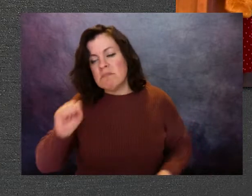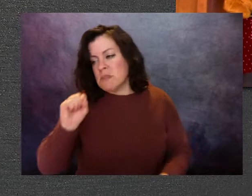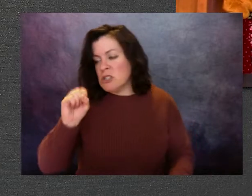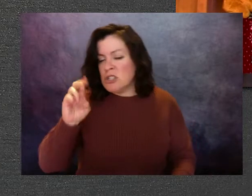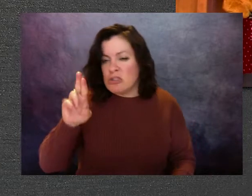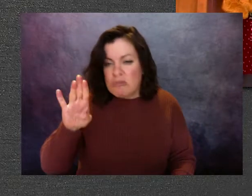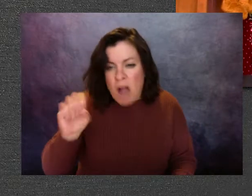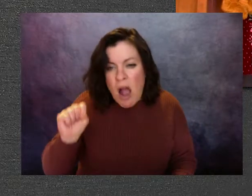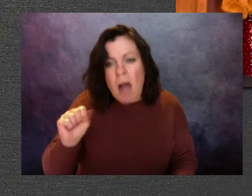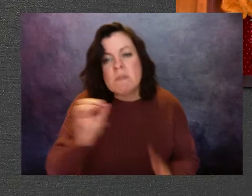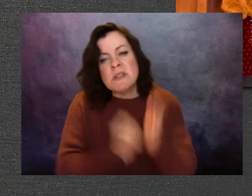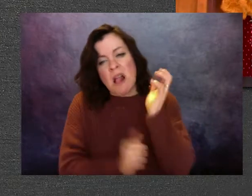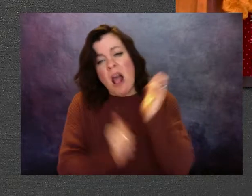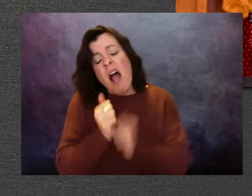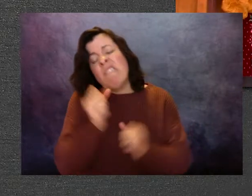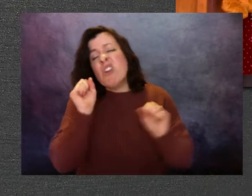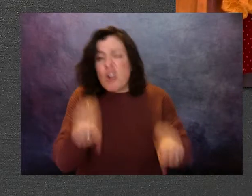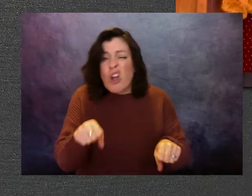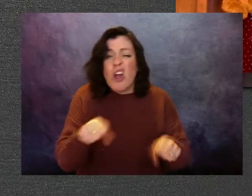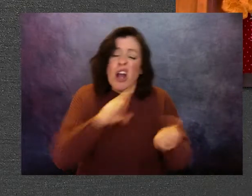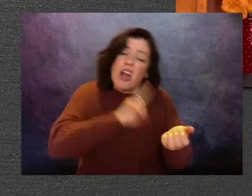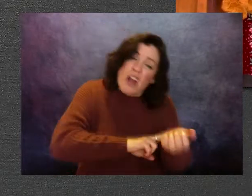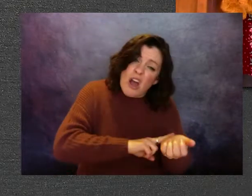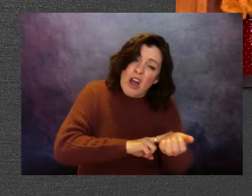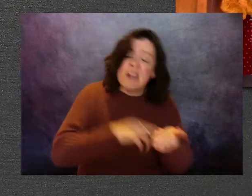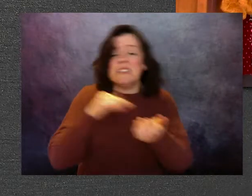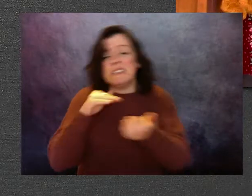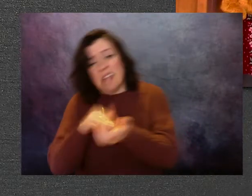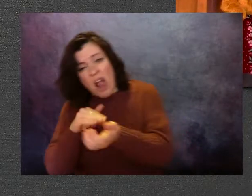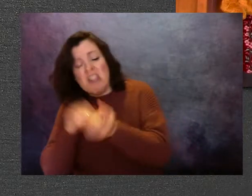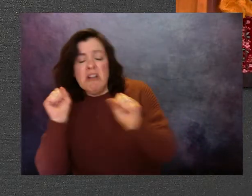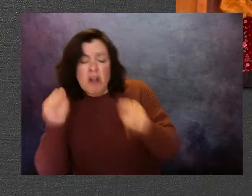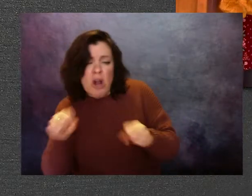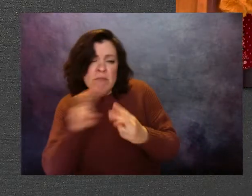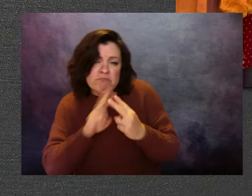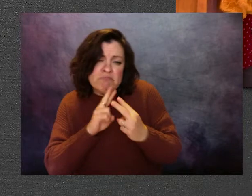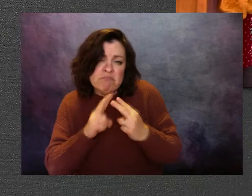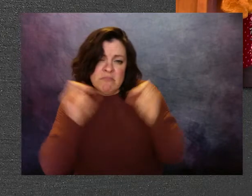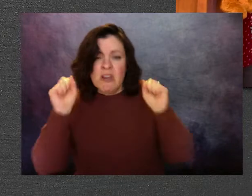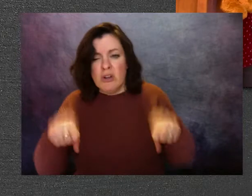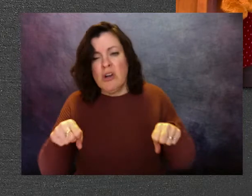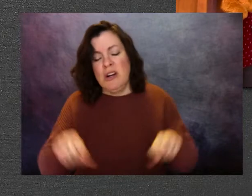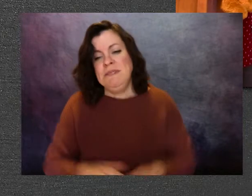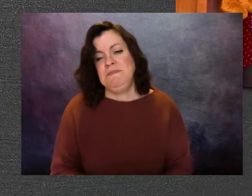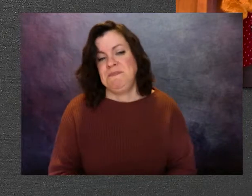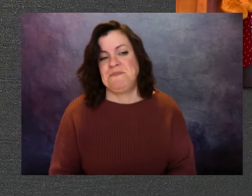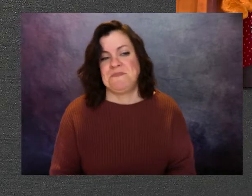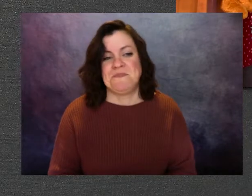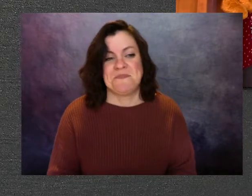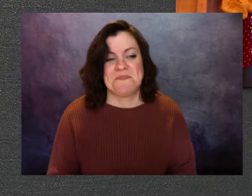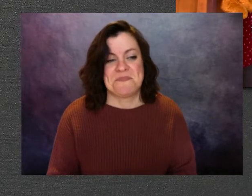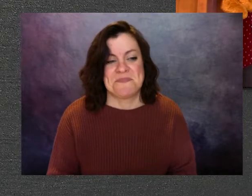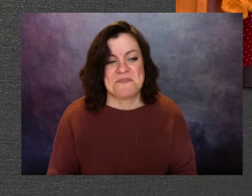So that could have been either one, but you friends are a bunch of smarties so I know you got it. I know you got it.